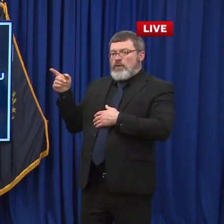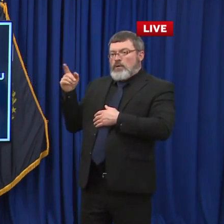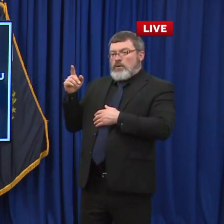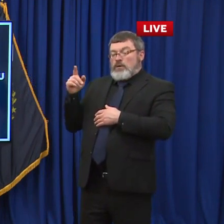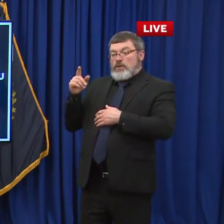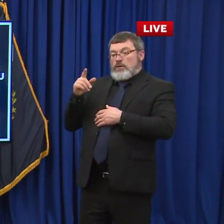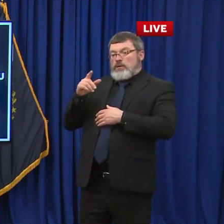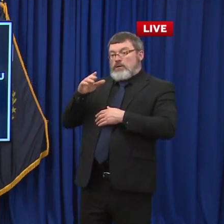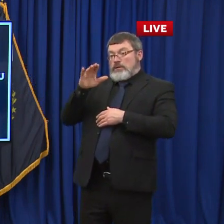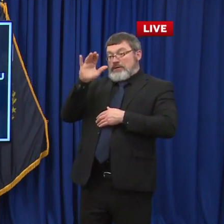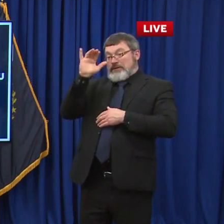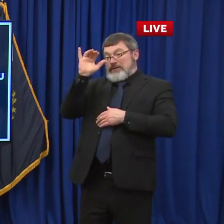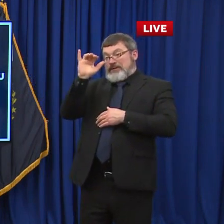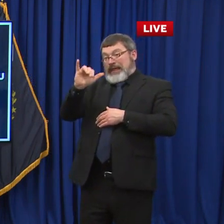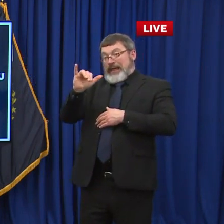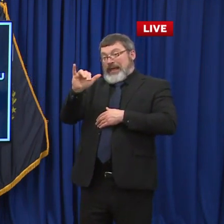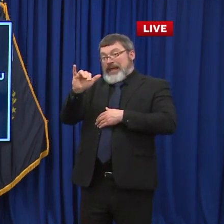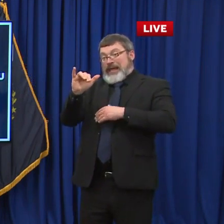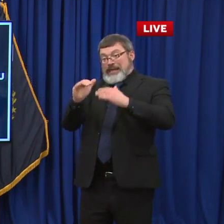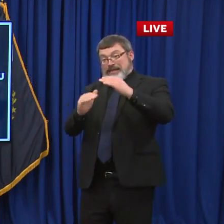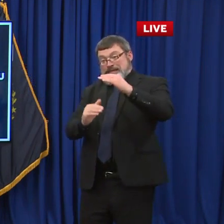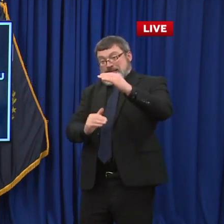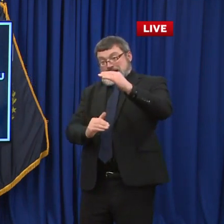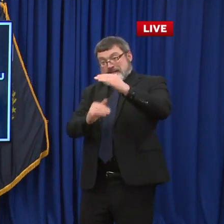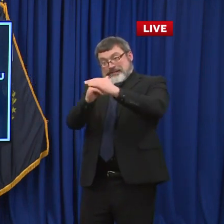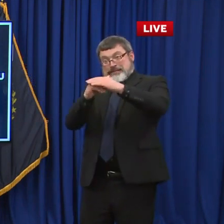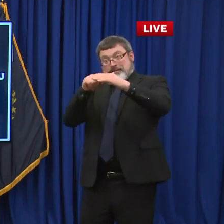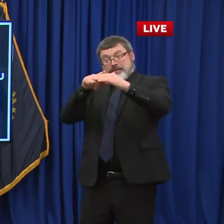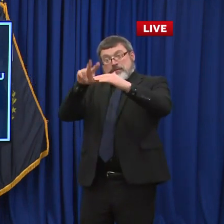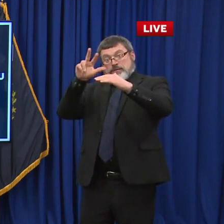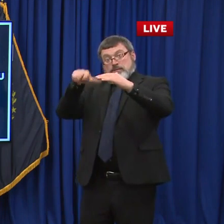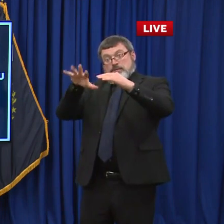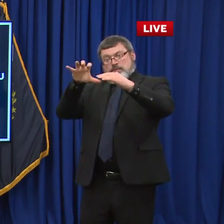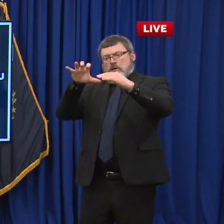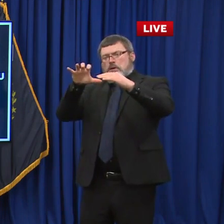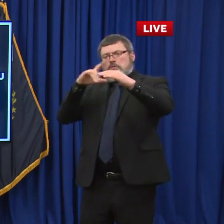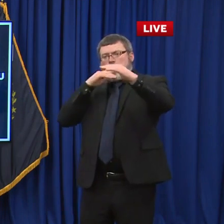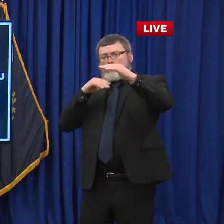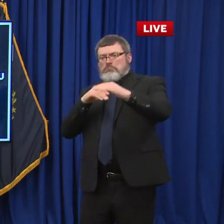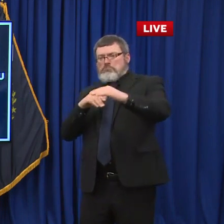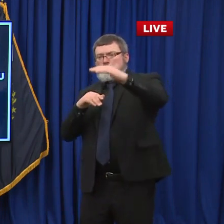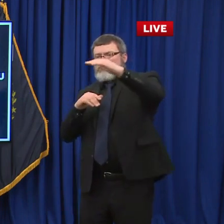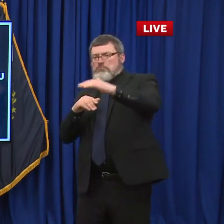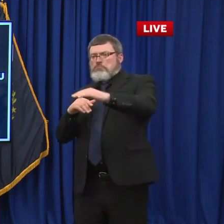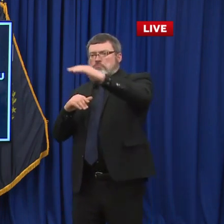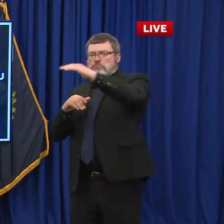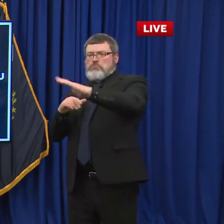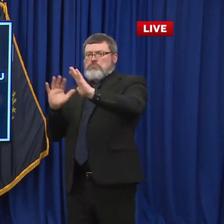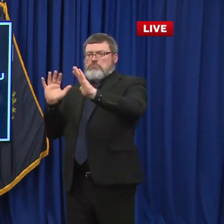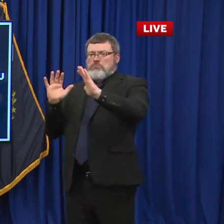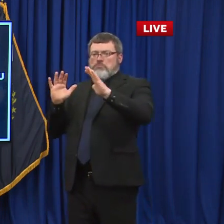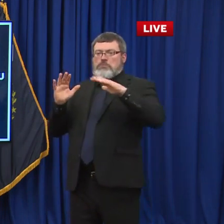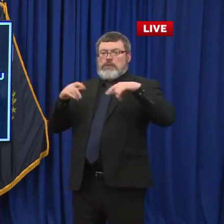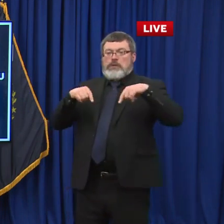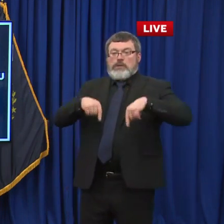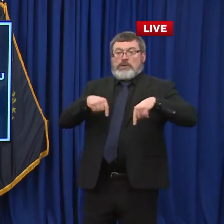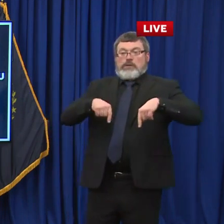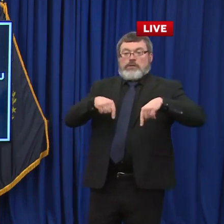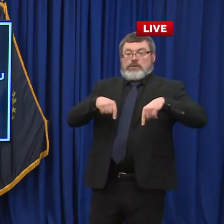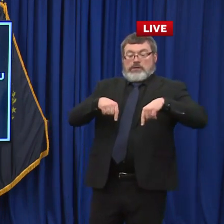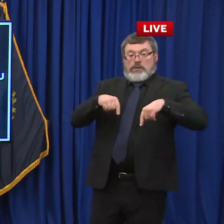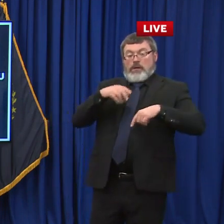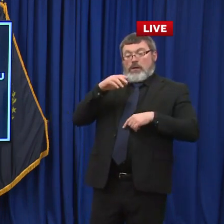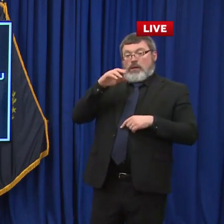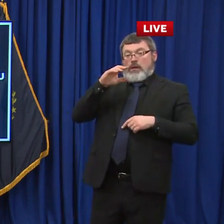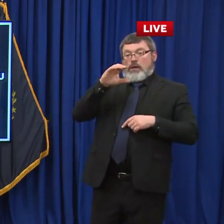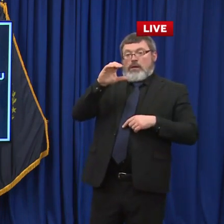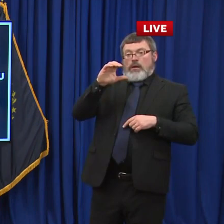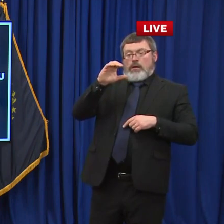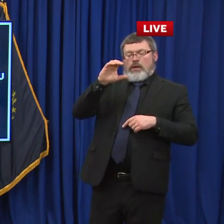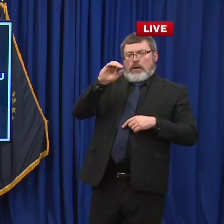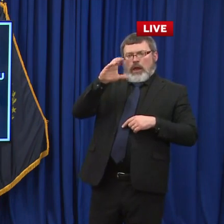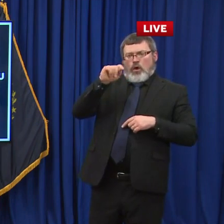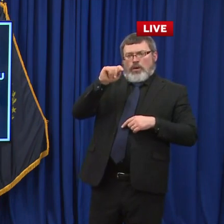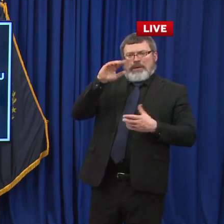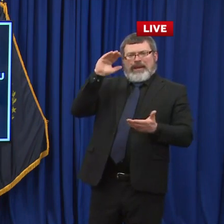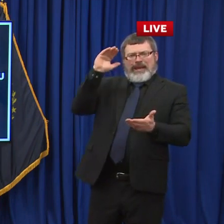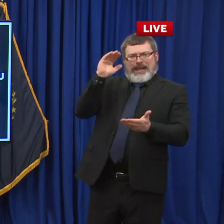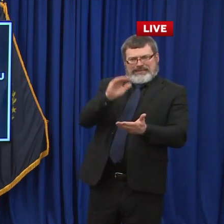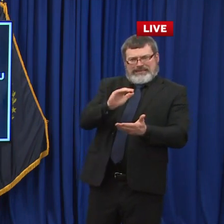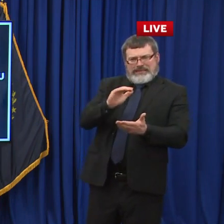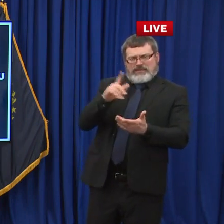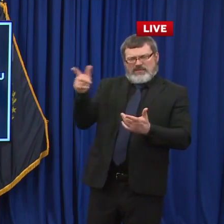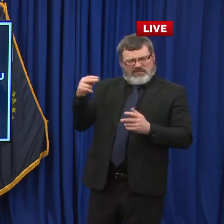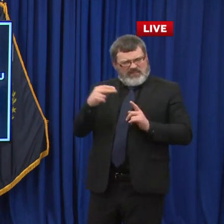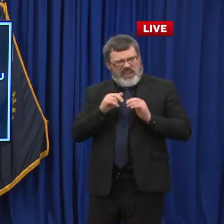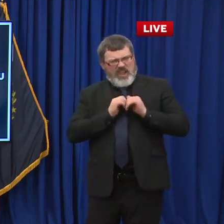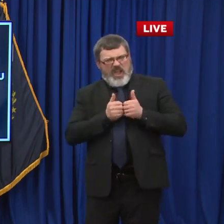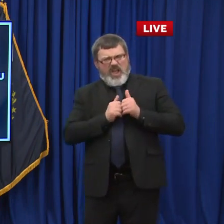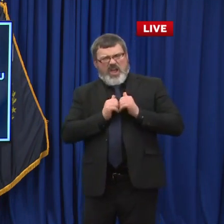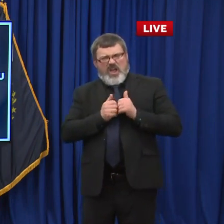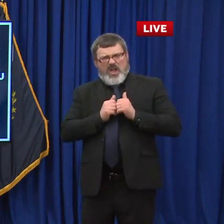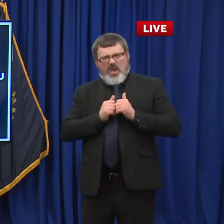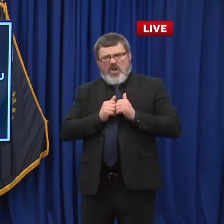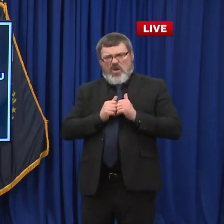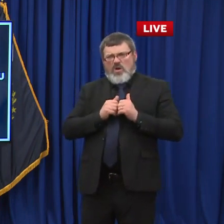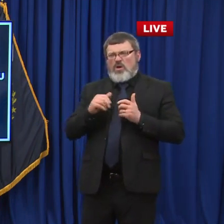REALLY INTERESTING TO NOTE THAT THE CAPACITY ACTUALLY MOVES, AND THE REASON FOR THAT IS -- TECHNICALLY IN THE BEGINNING OF OCTOBER, WE HAD LESS CAPACITY THAN WE HAVE TODAY.